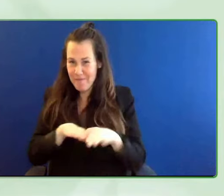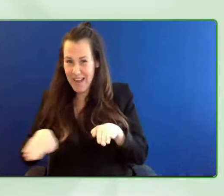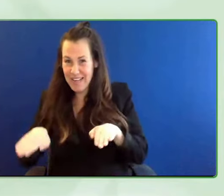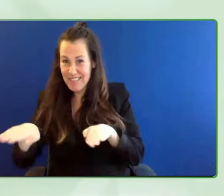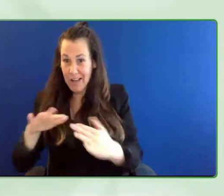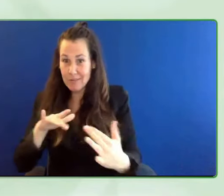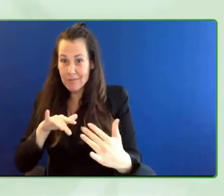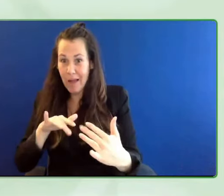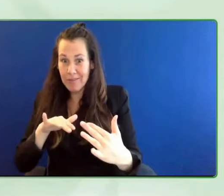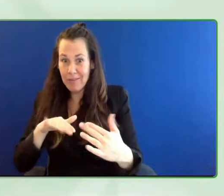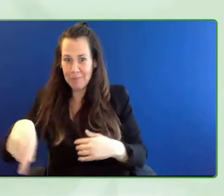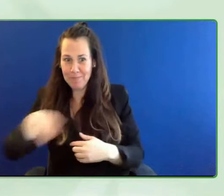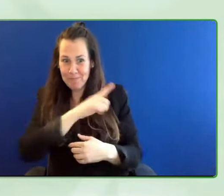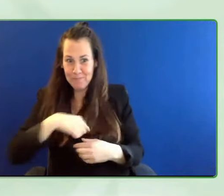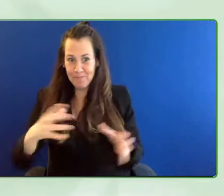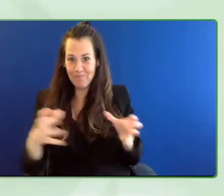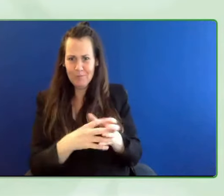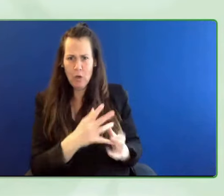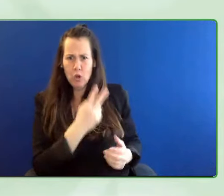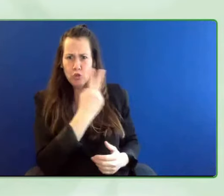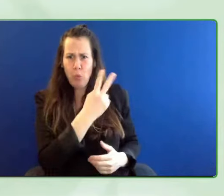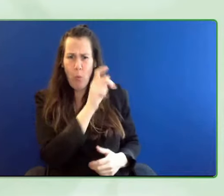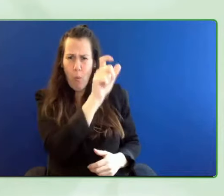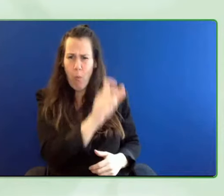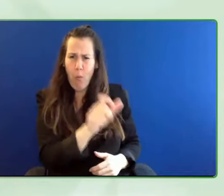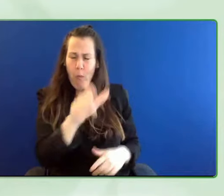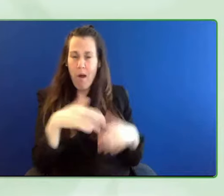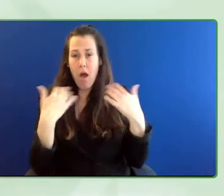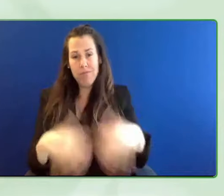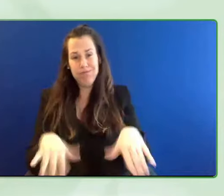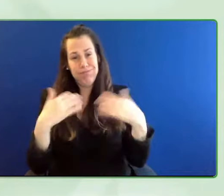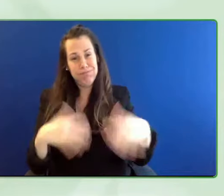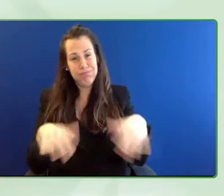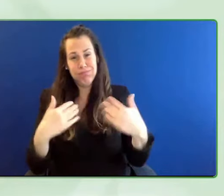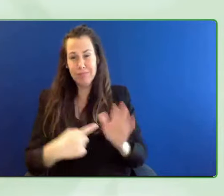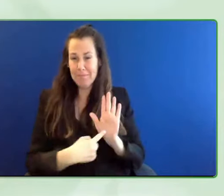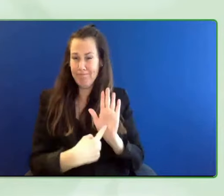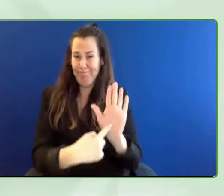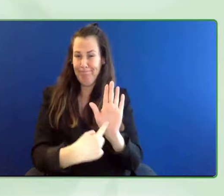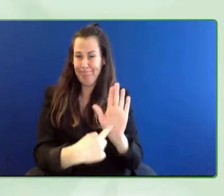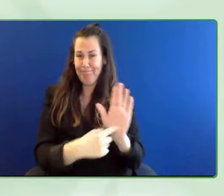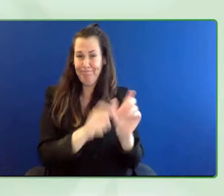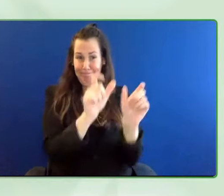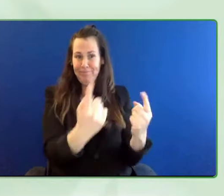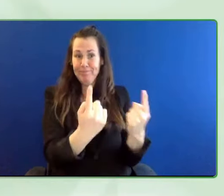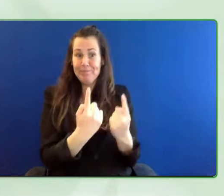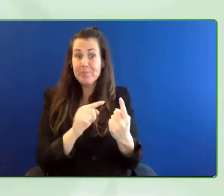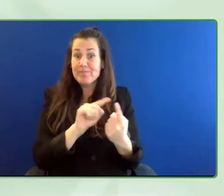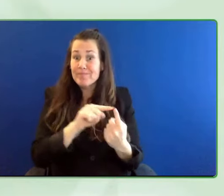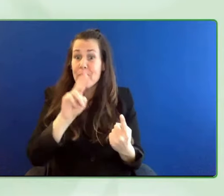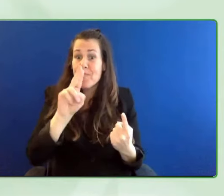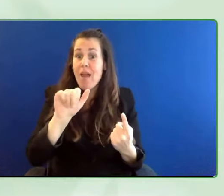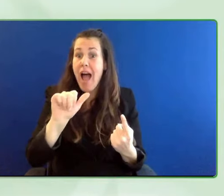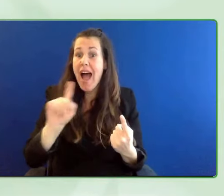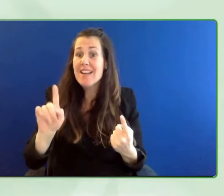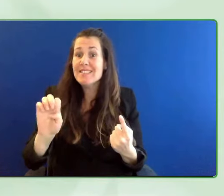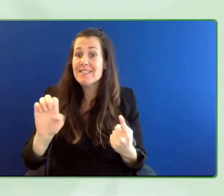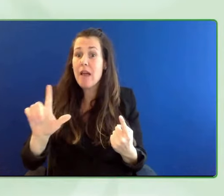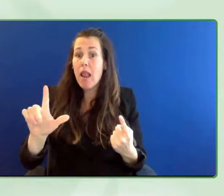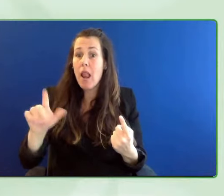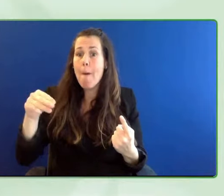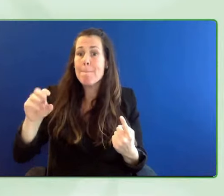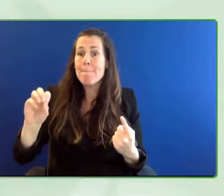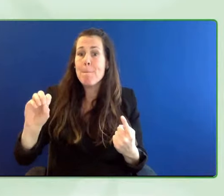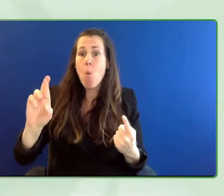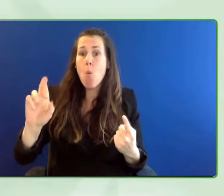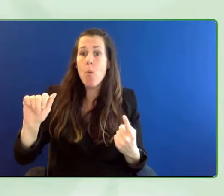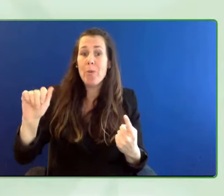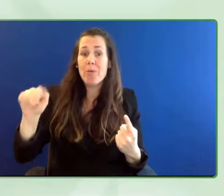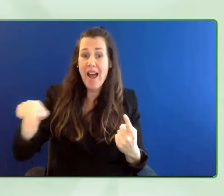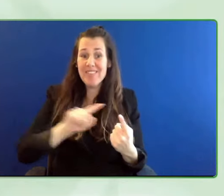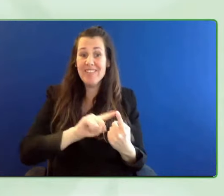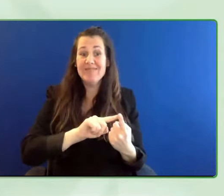Hazel Moran and Terri Stewart who will talk about caretakers, the importance of caretakers